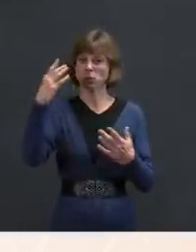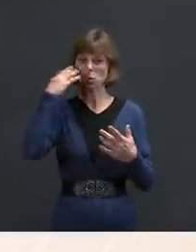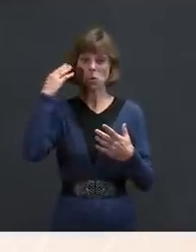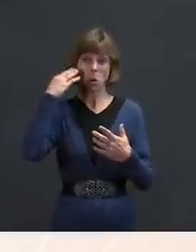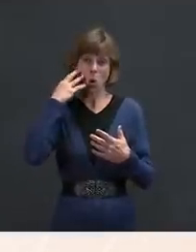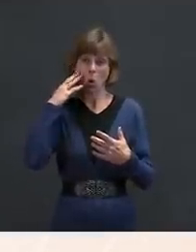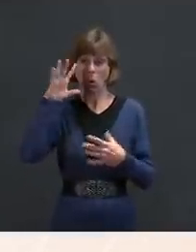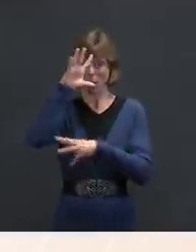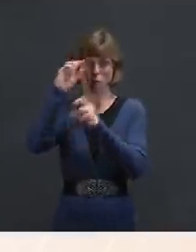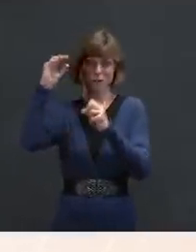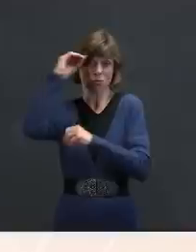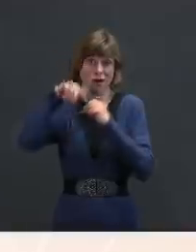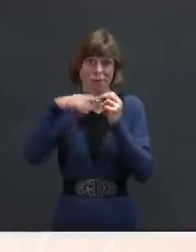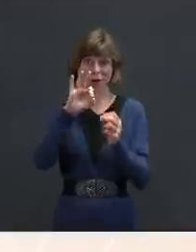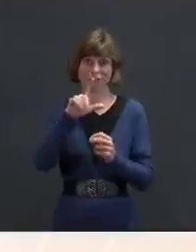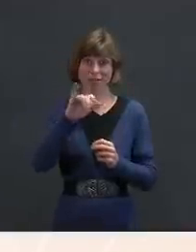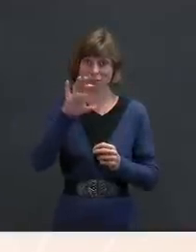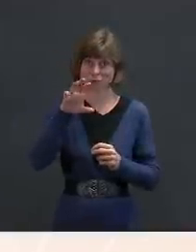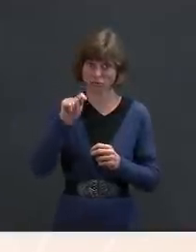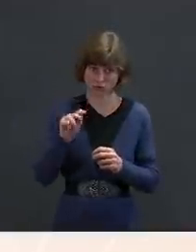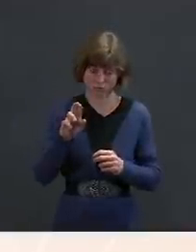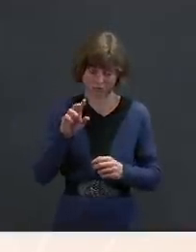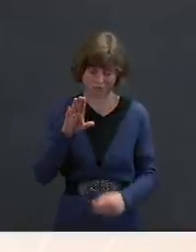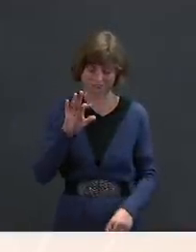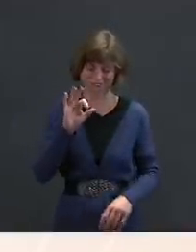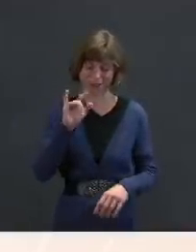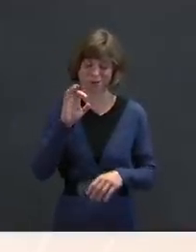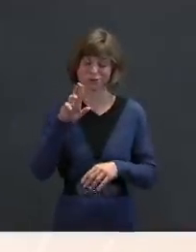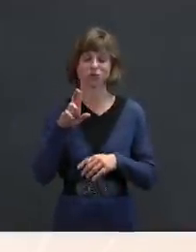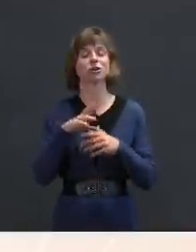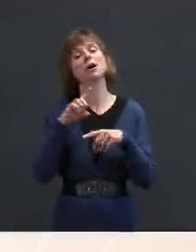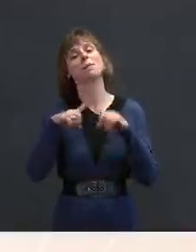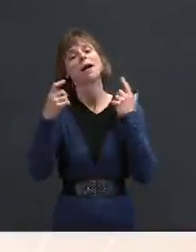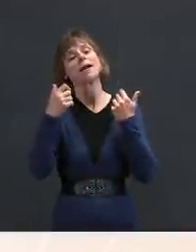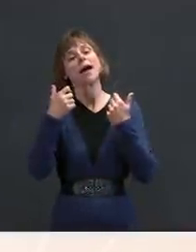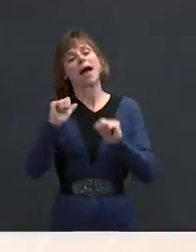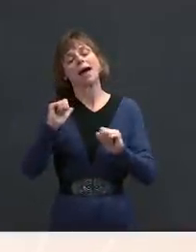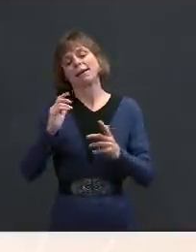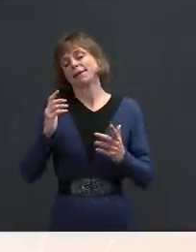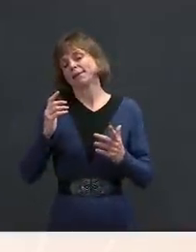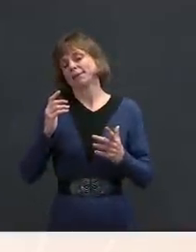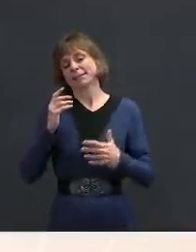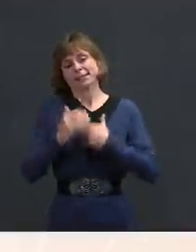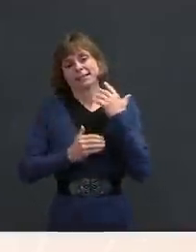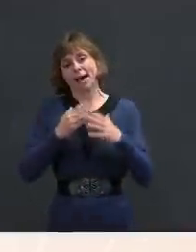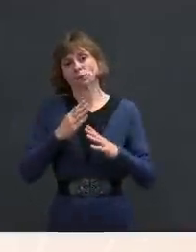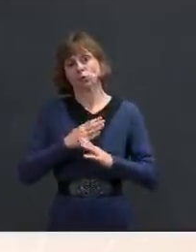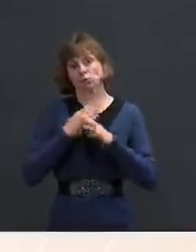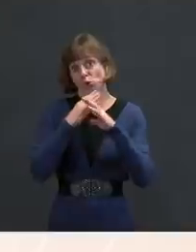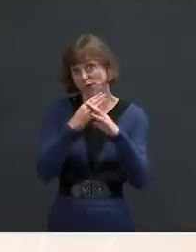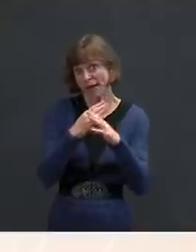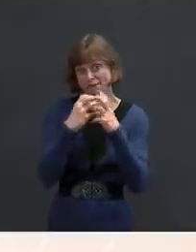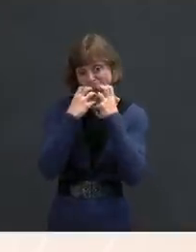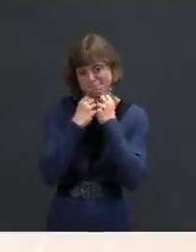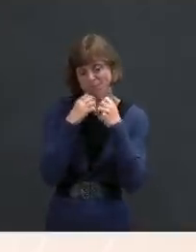but certainly any step to protect voting rights, to ensure that it's easier and not harder for people